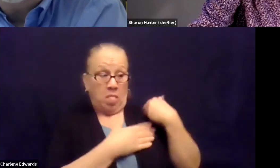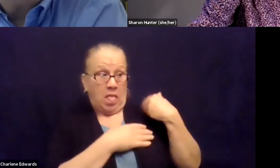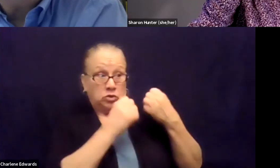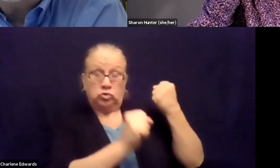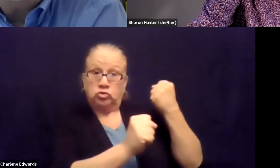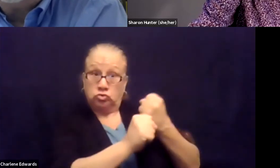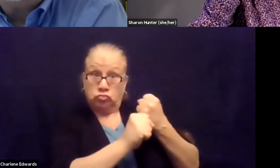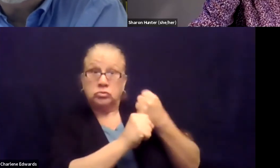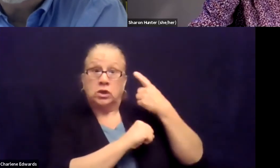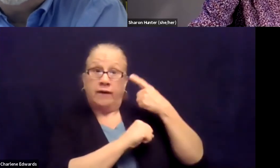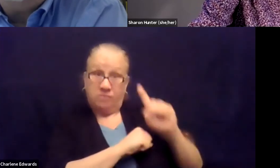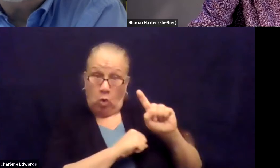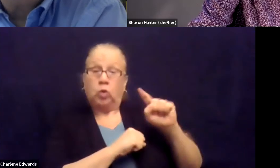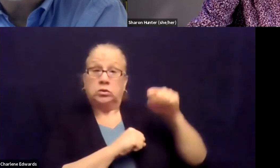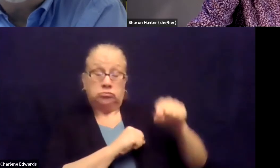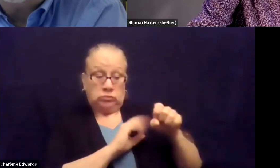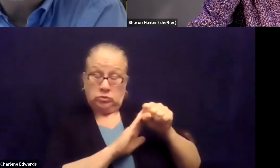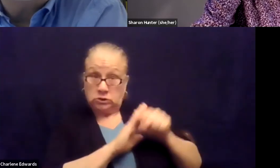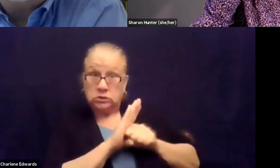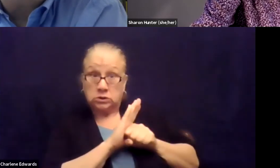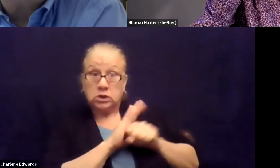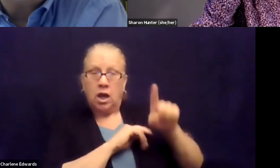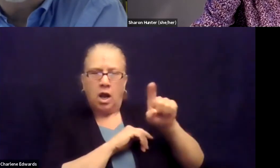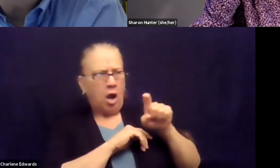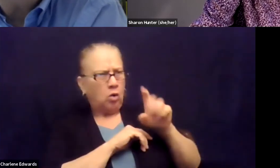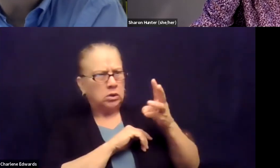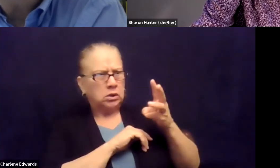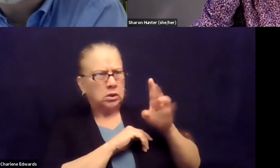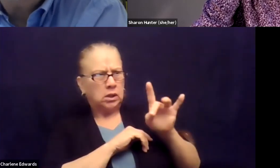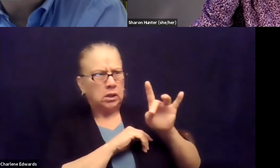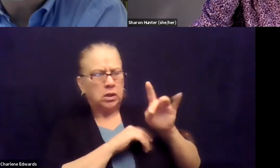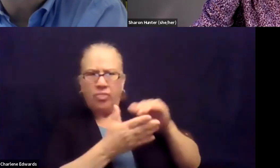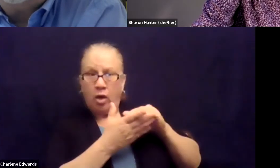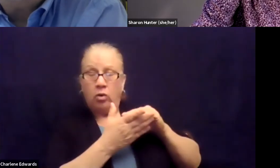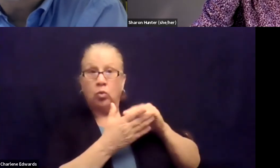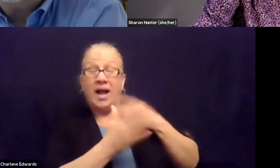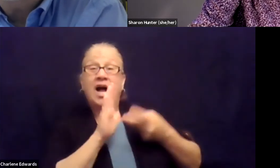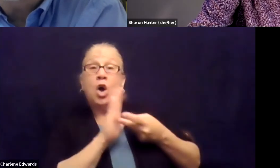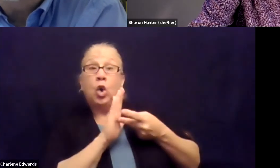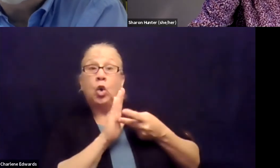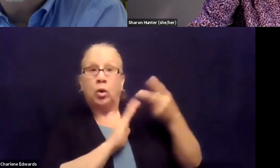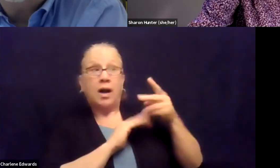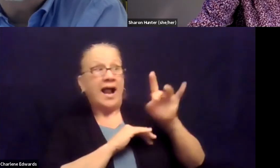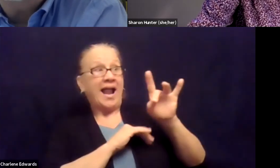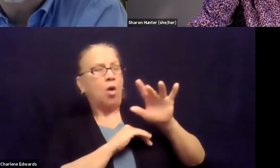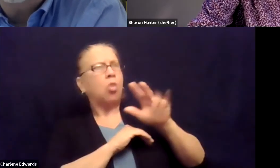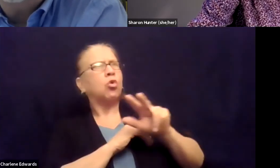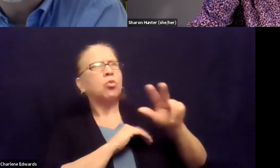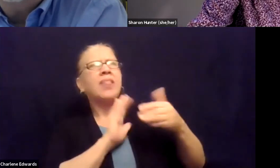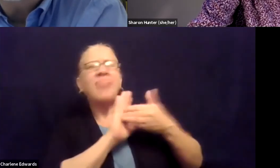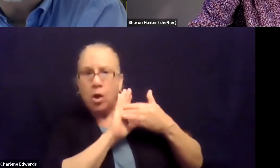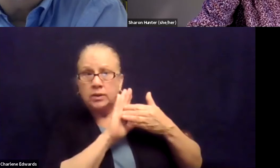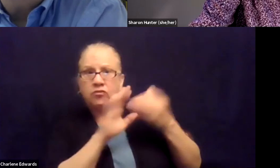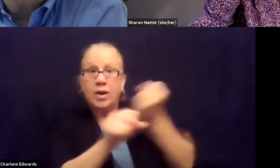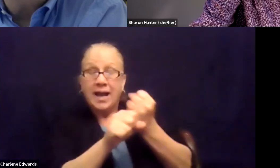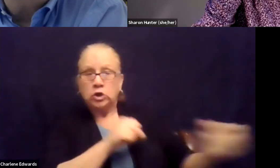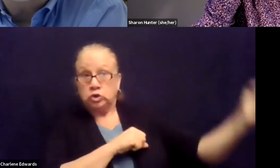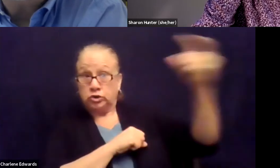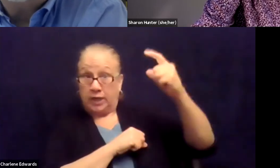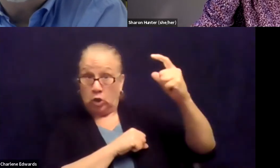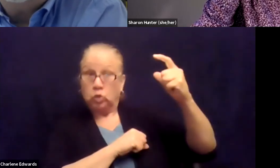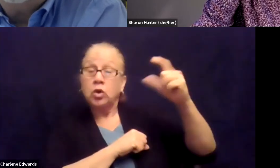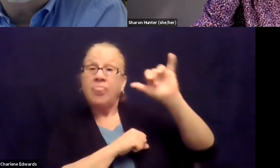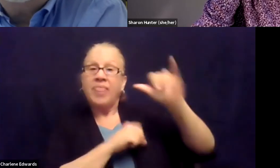just for the state. Almost twice as much for next year. That money will be distributed,